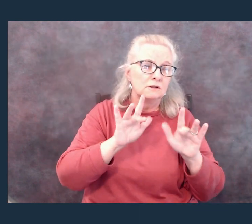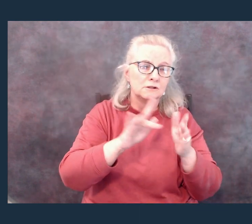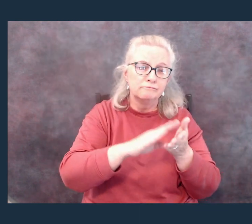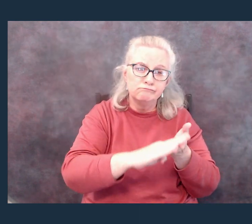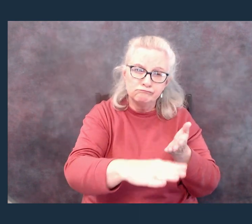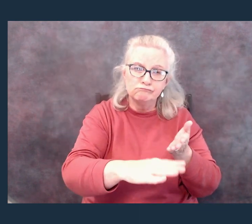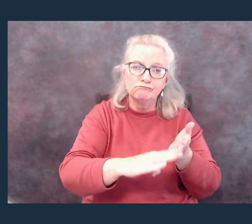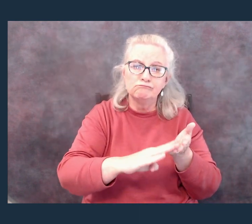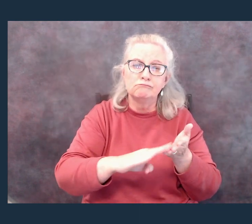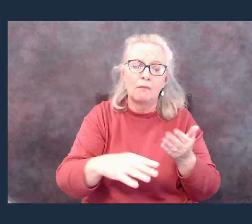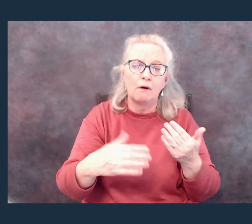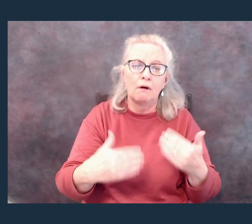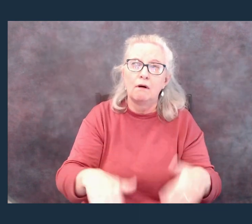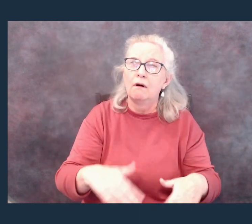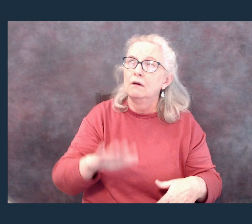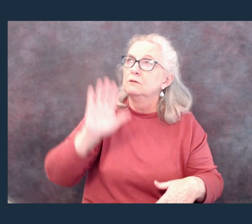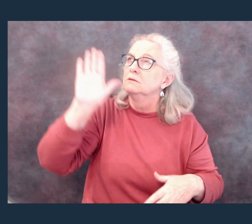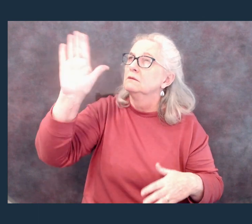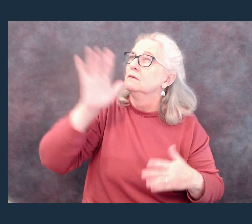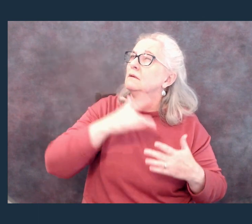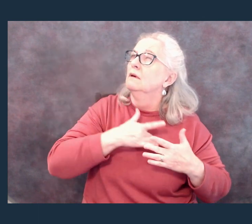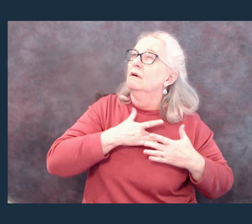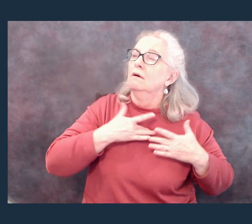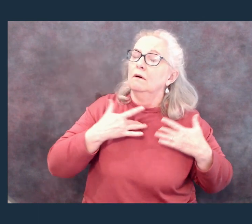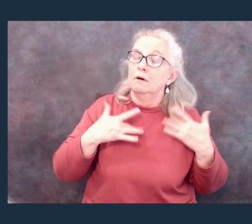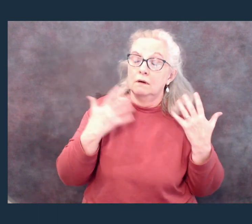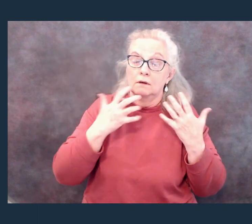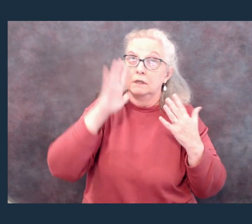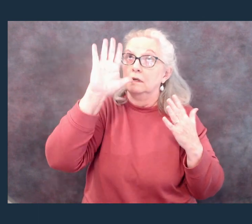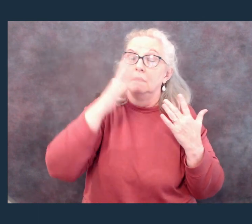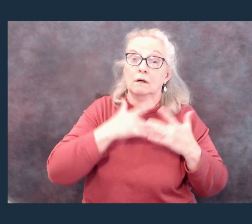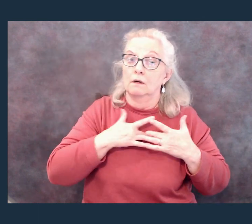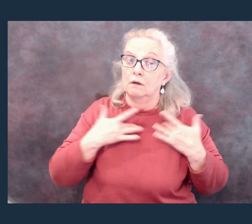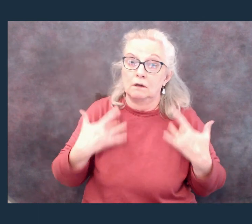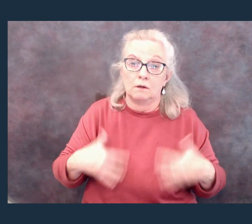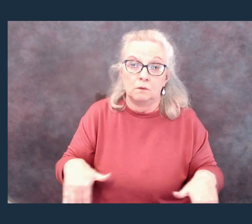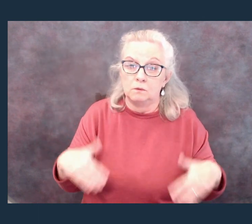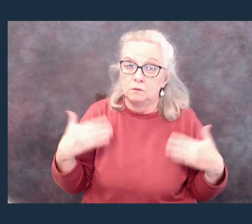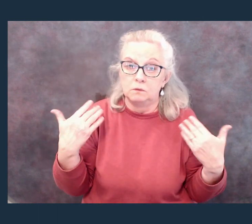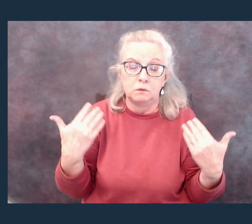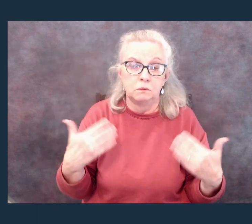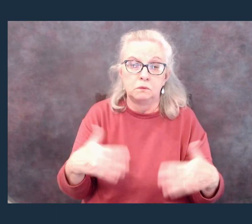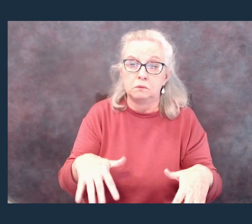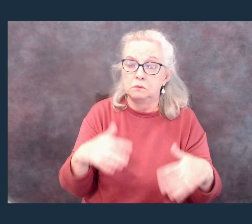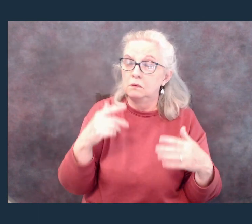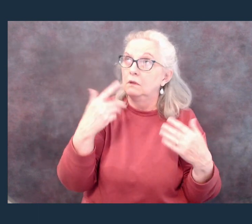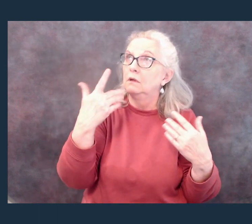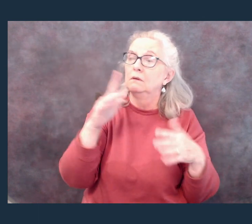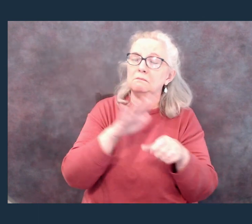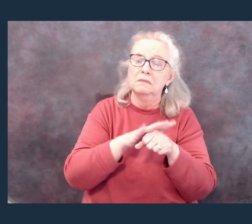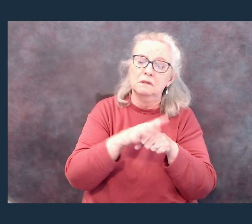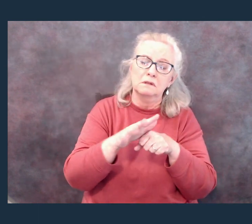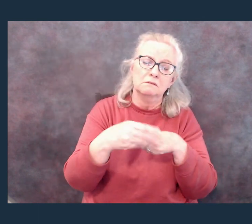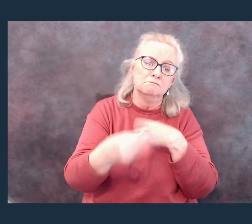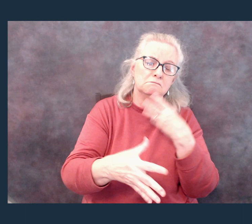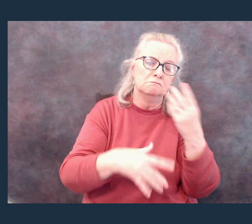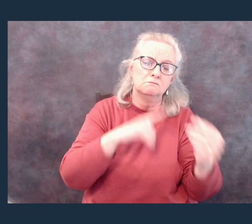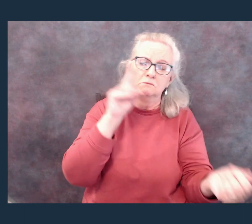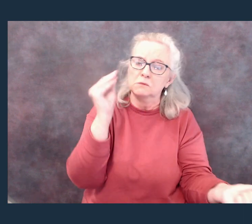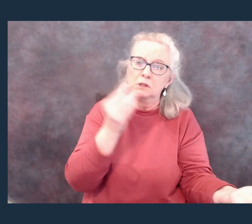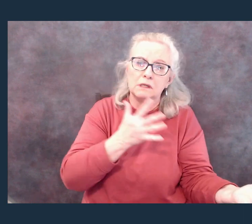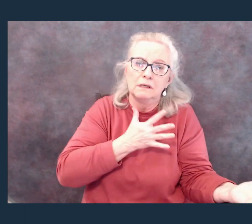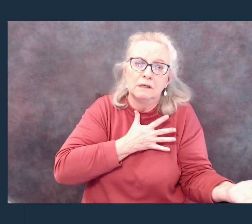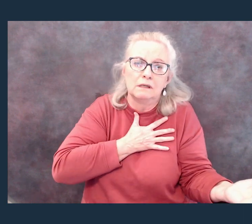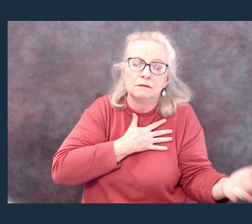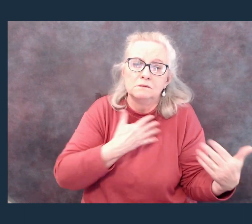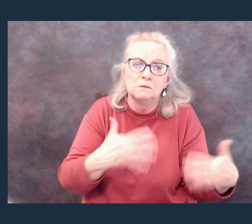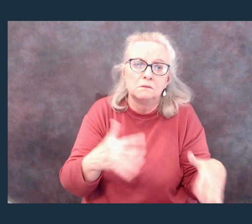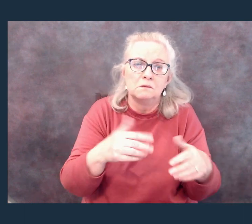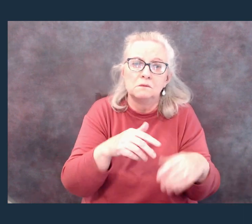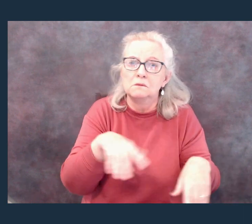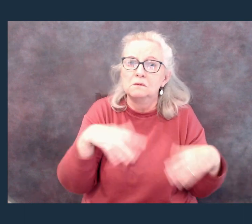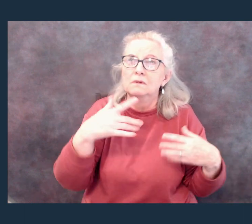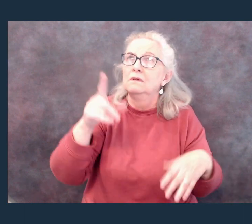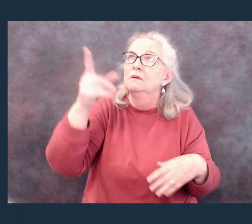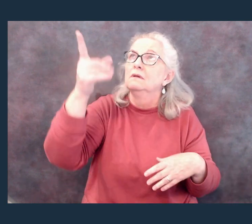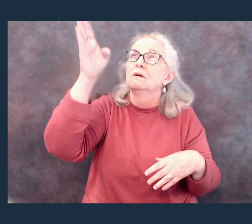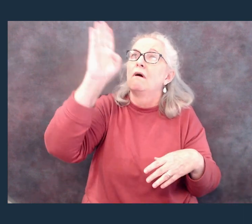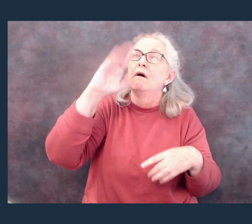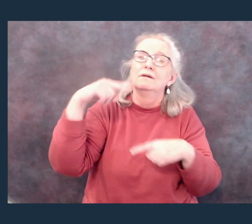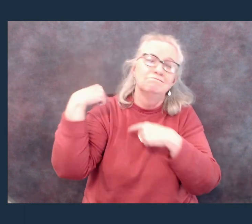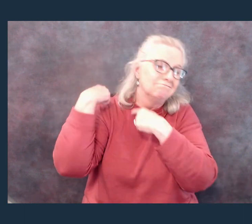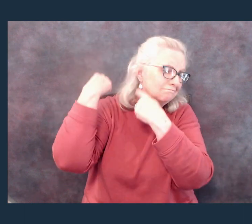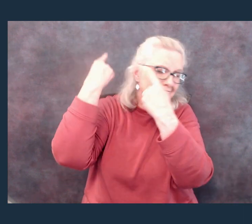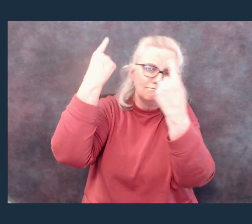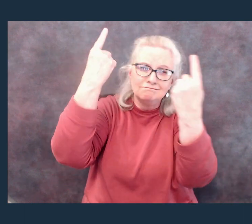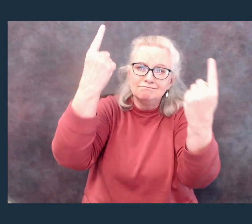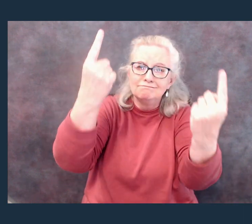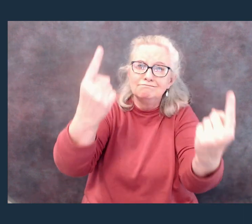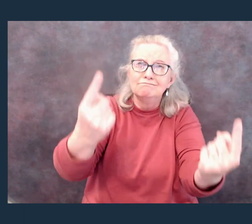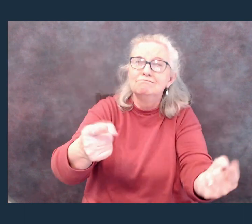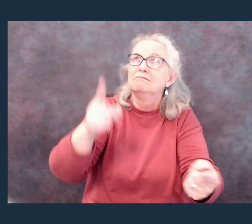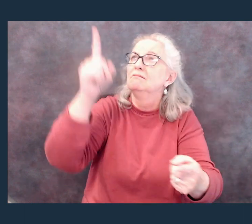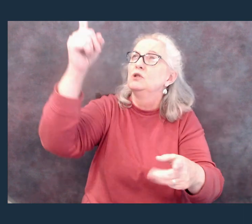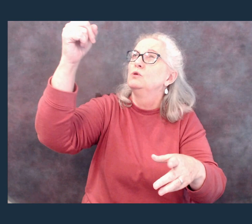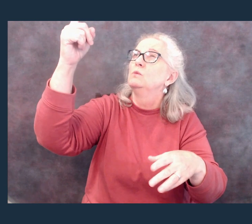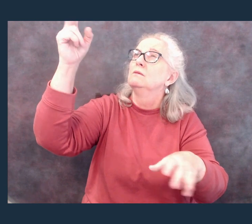What heart could fathom such boundless grace? The God of ages stepped down from glory